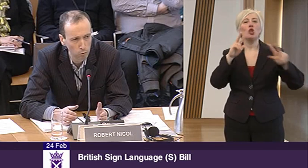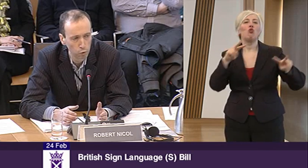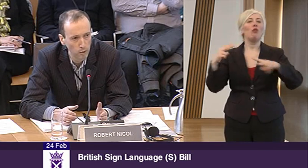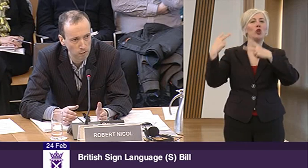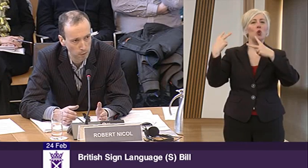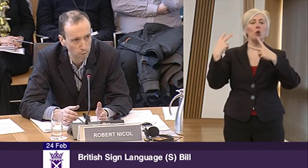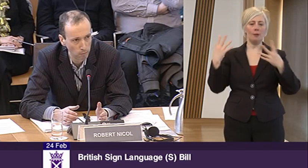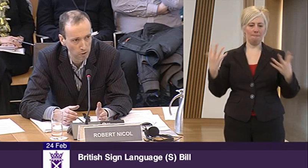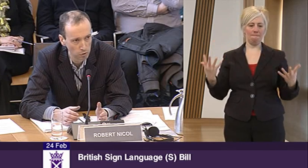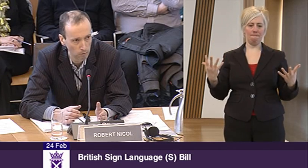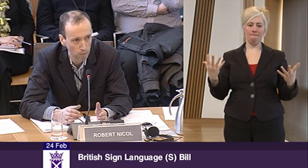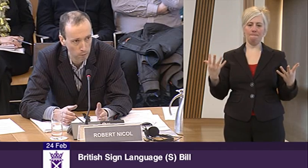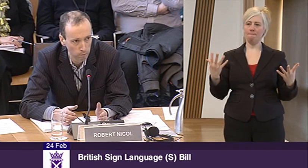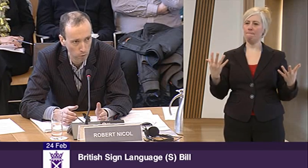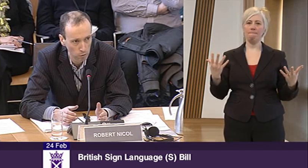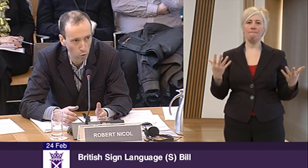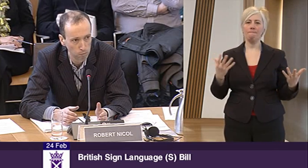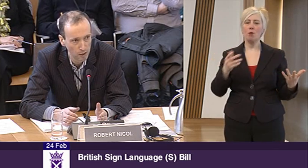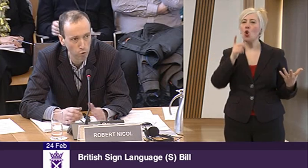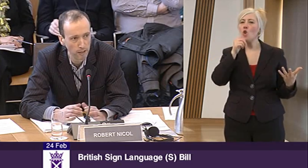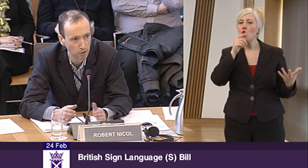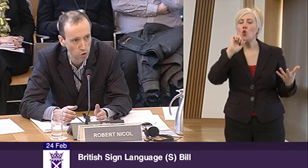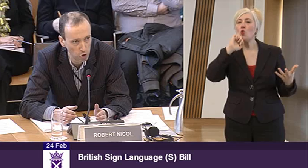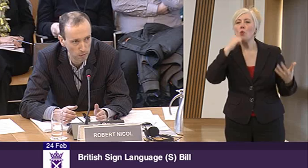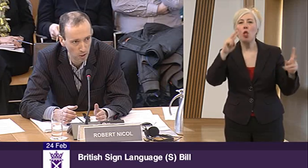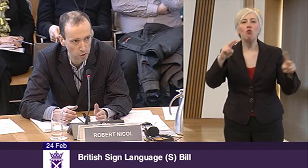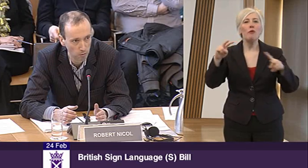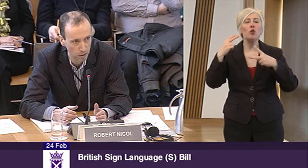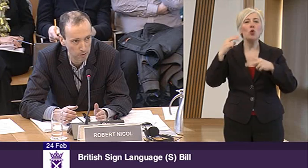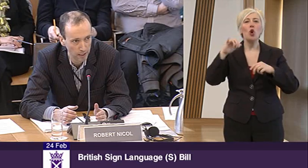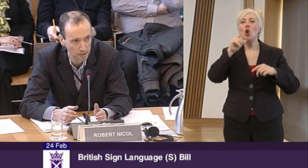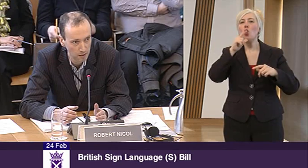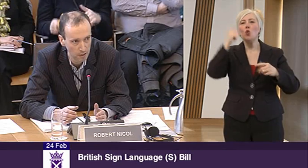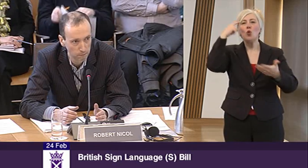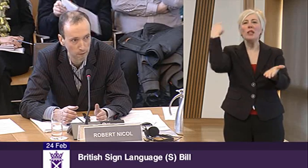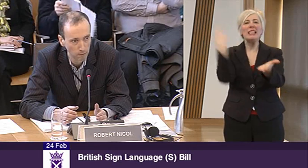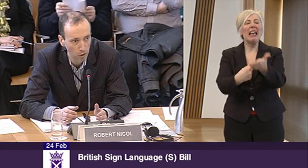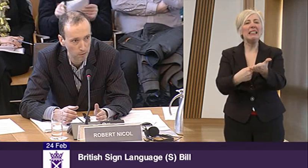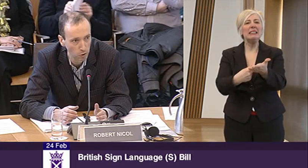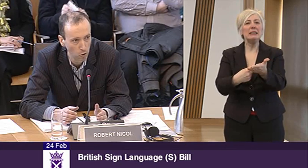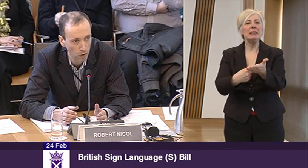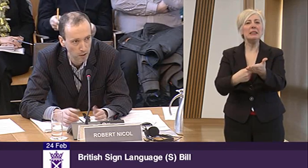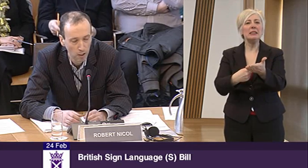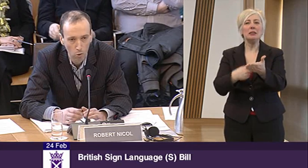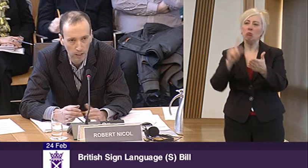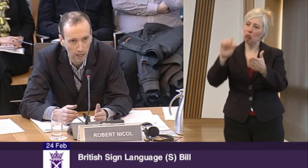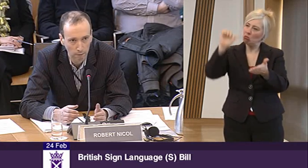review. Who will performance review the local plans? Who will make a judgment as to whether a plan is fit for purpose?